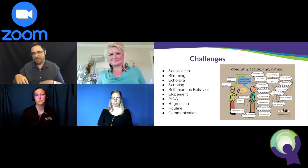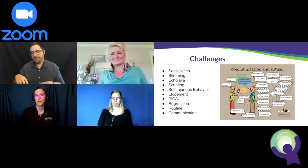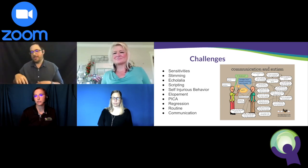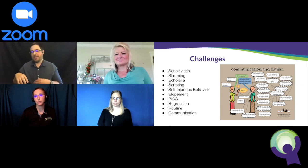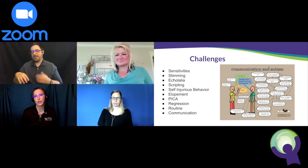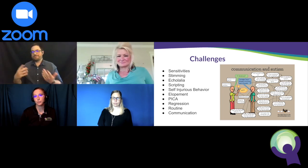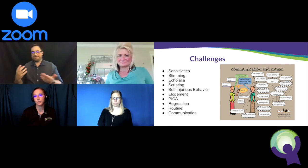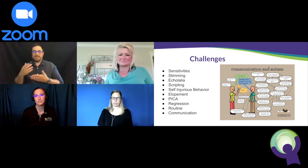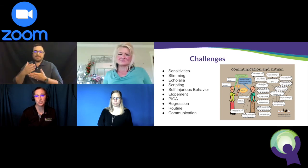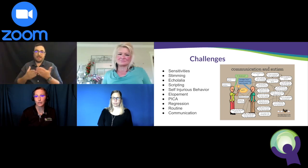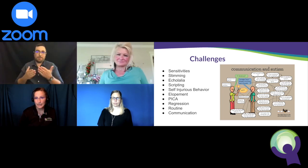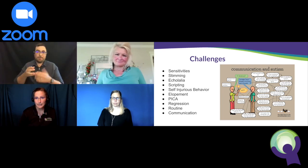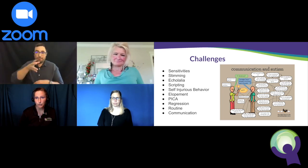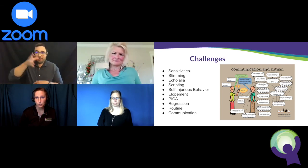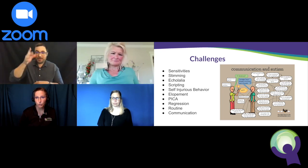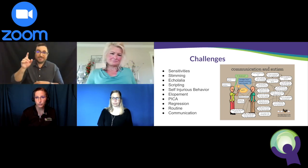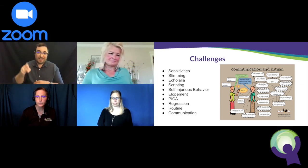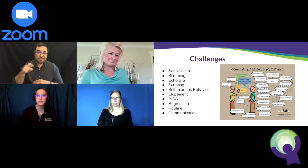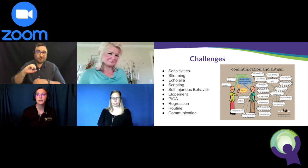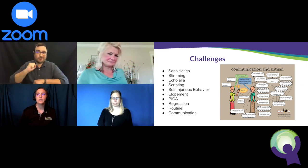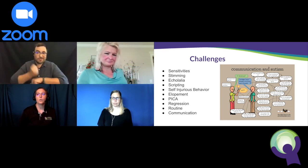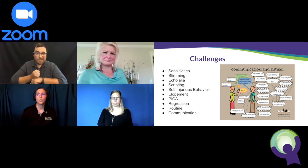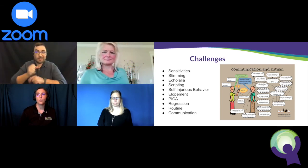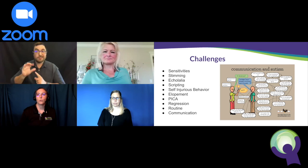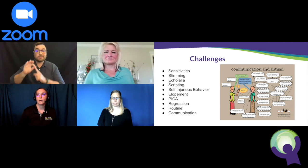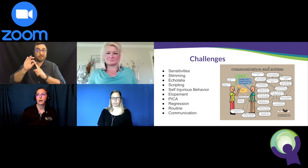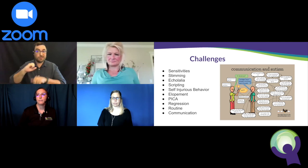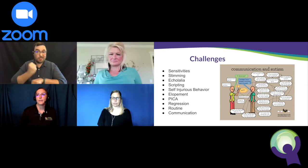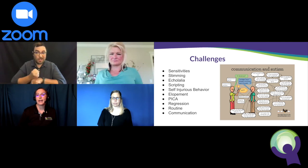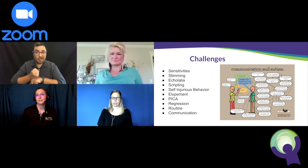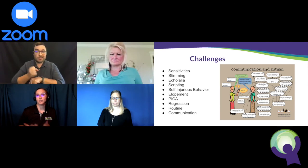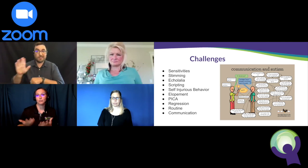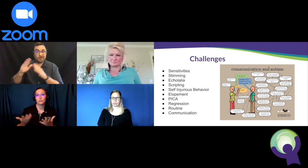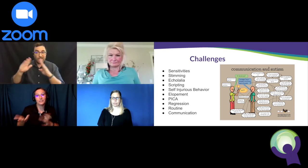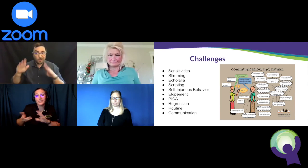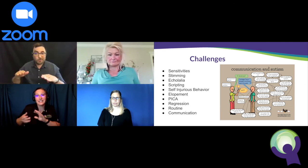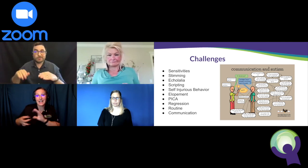parents who have to put special locks on their doors or they have to literally have their